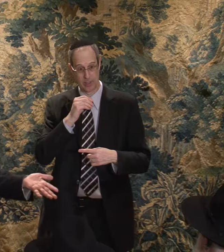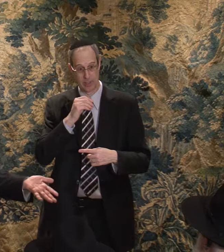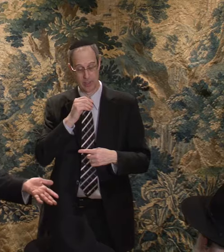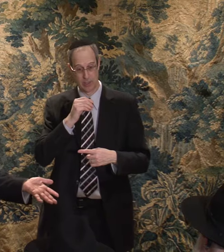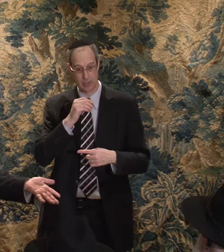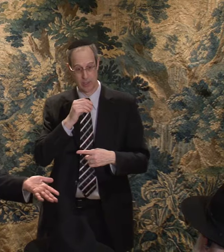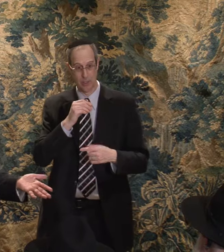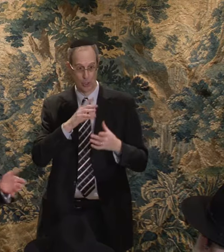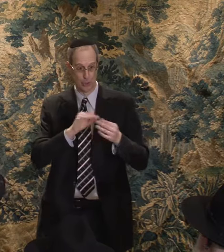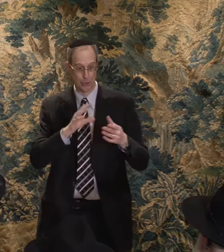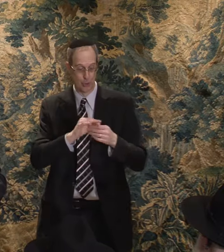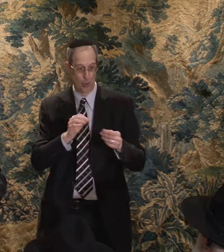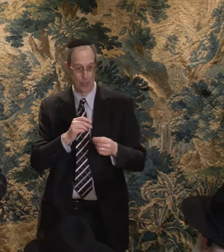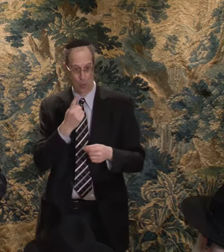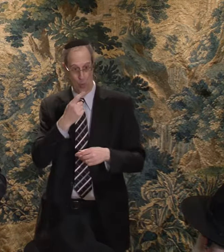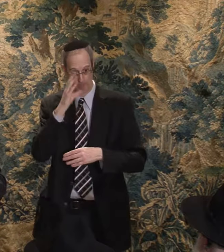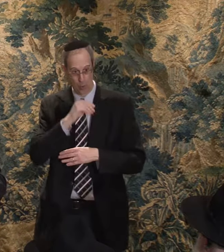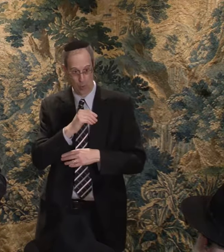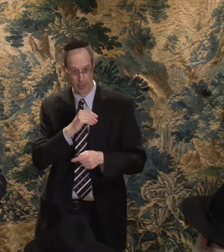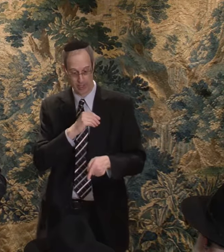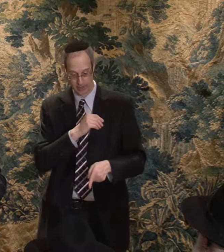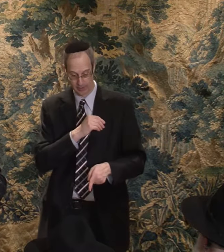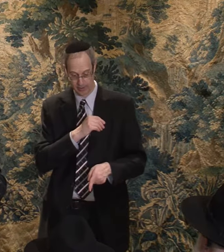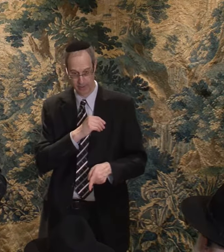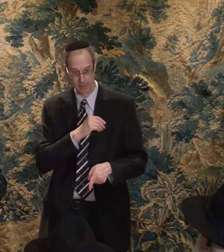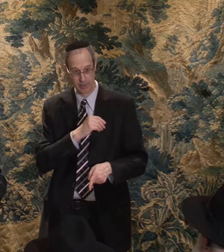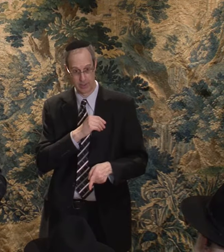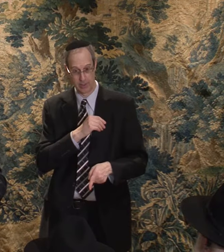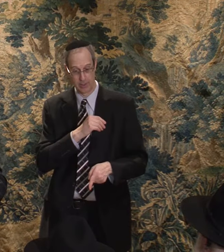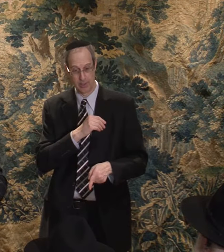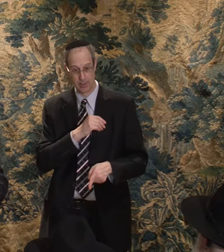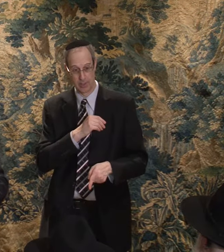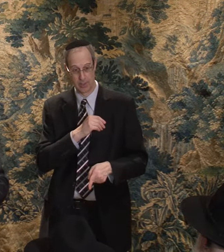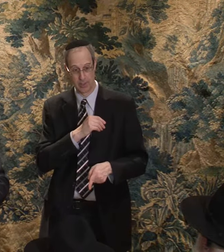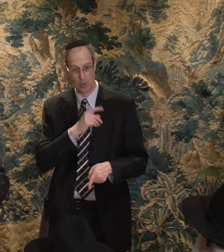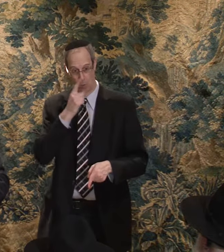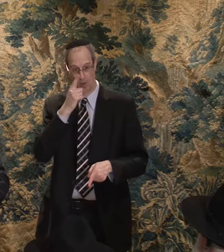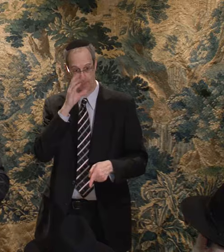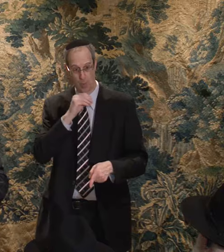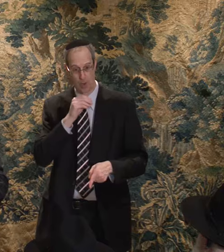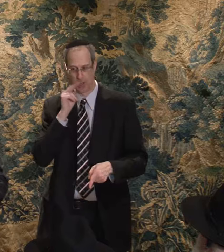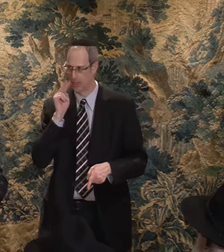stories being told at this pseudo Seder one boy takes a look and he sees that